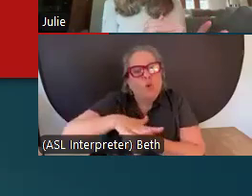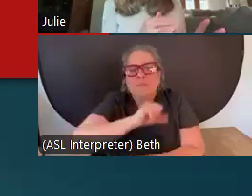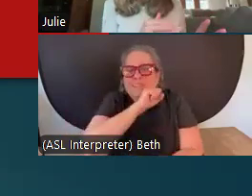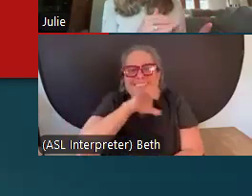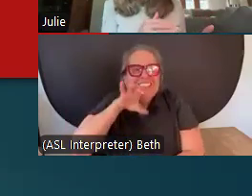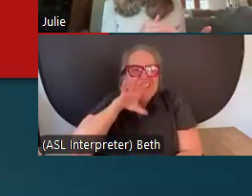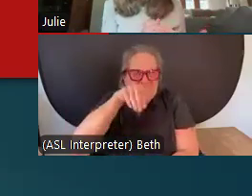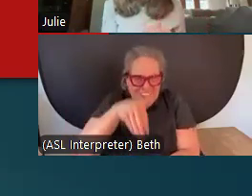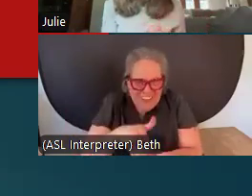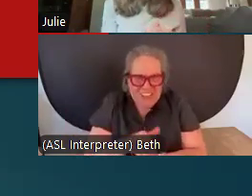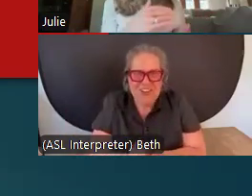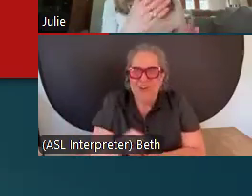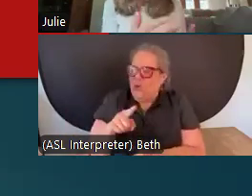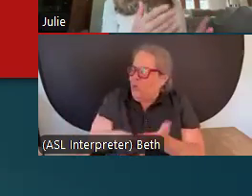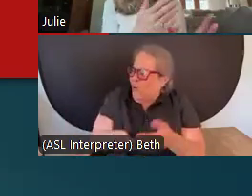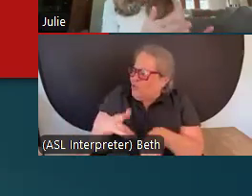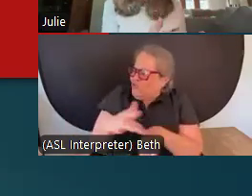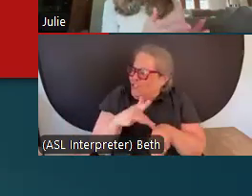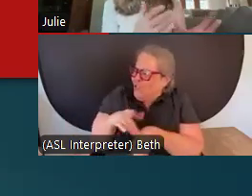Find out the resources that they provide.